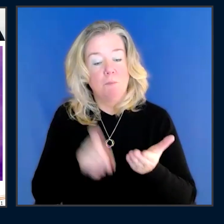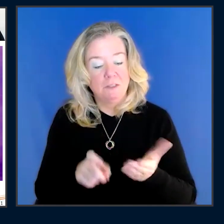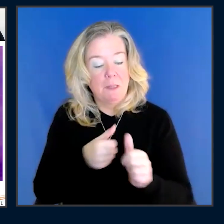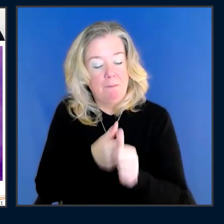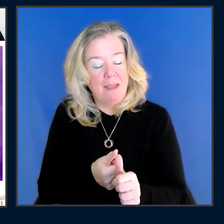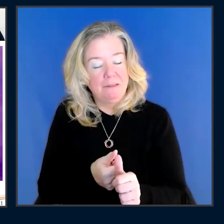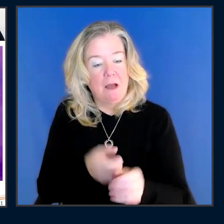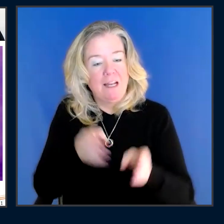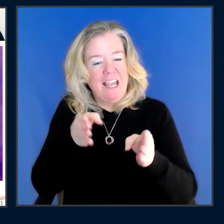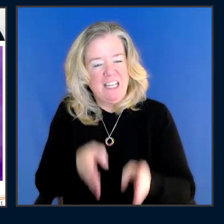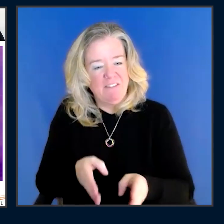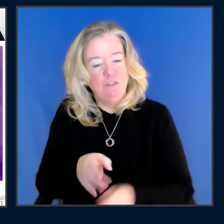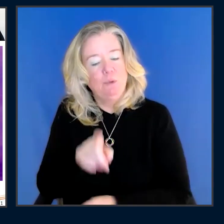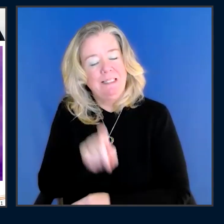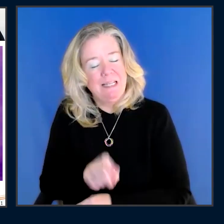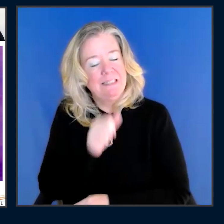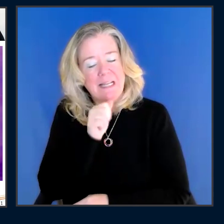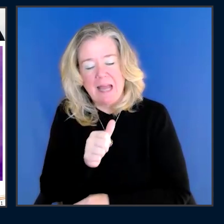Services must be based on individual needs